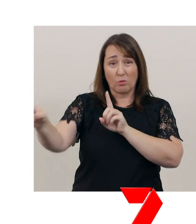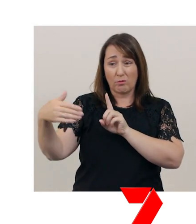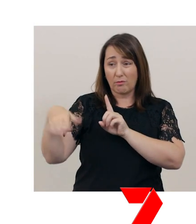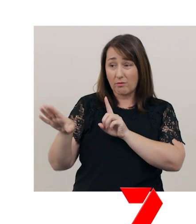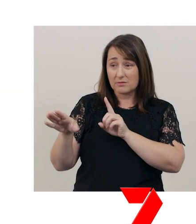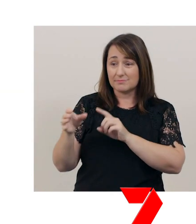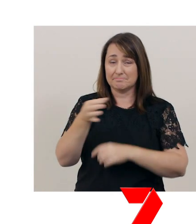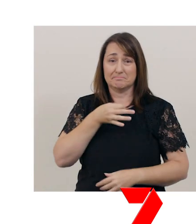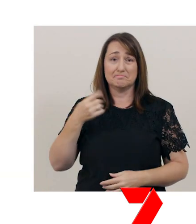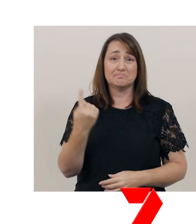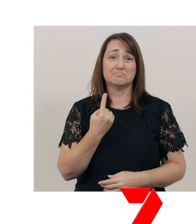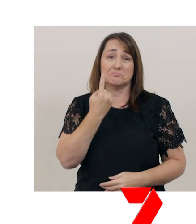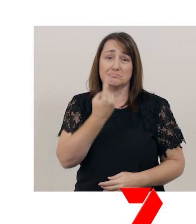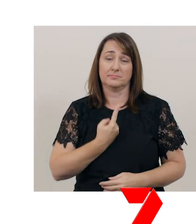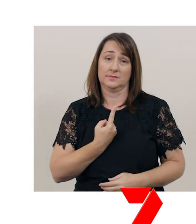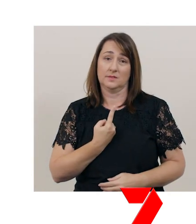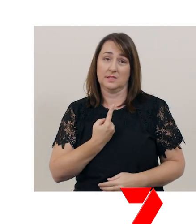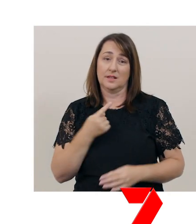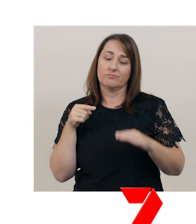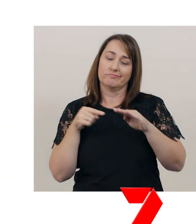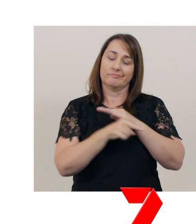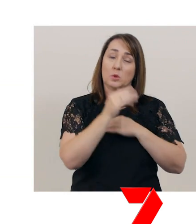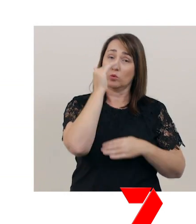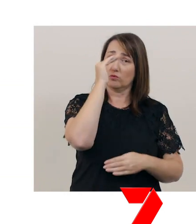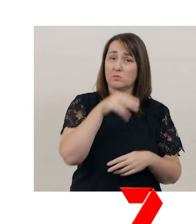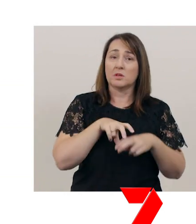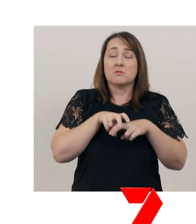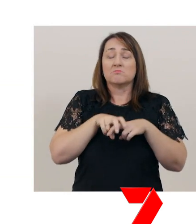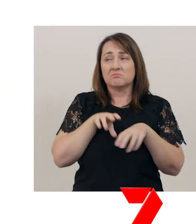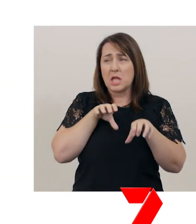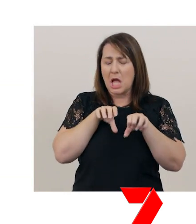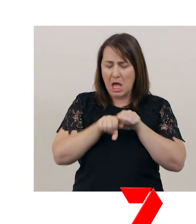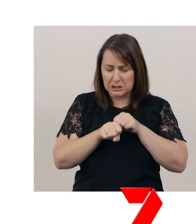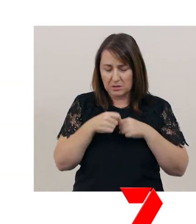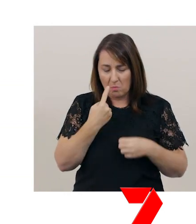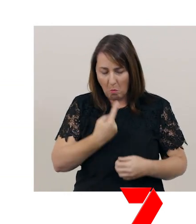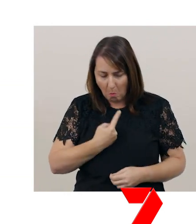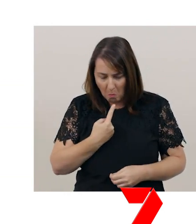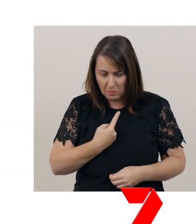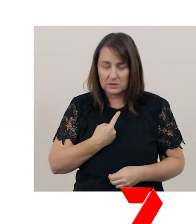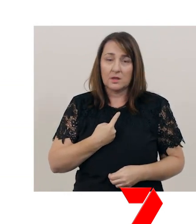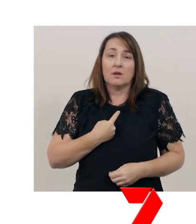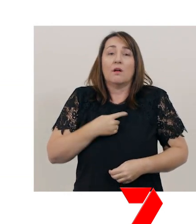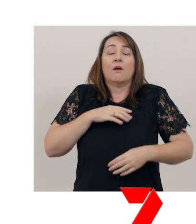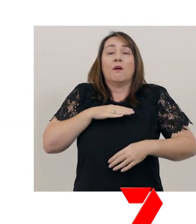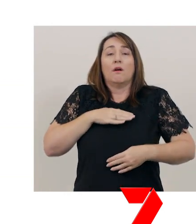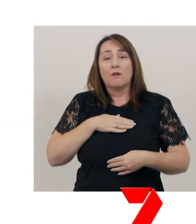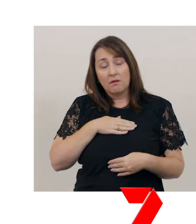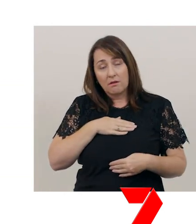Herb ran to his room. He hated being all alone. He sighed, “What will I do?”